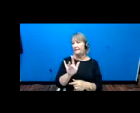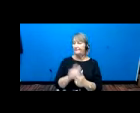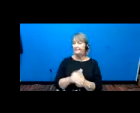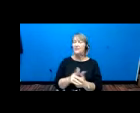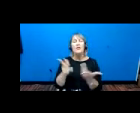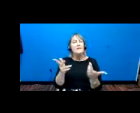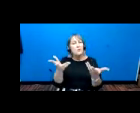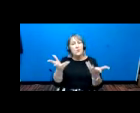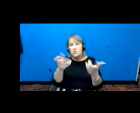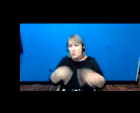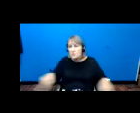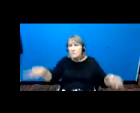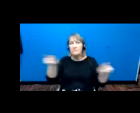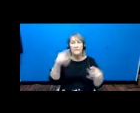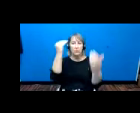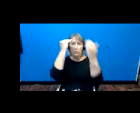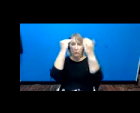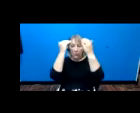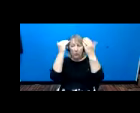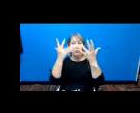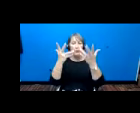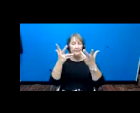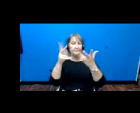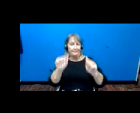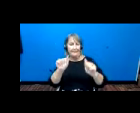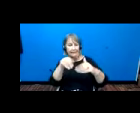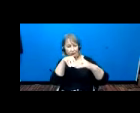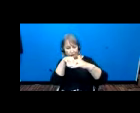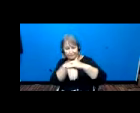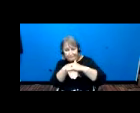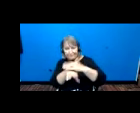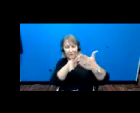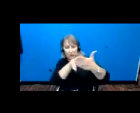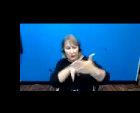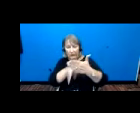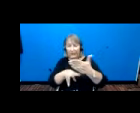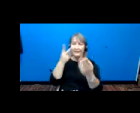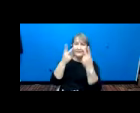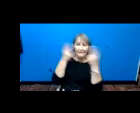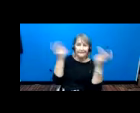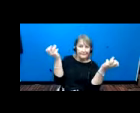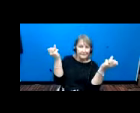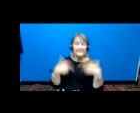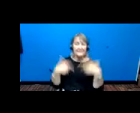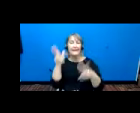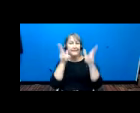that's what the whole thing is about here, our whole conversation. So what we're hoping when it comes to our session objectives,